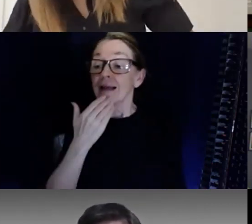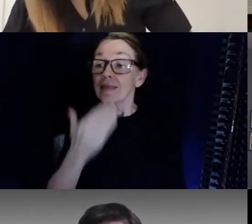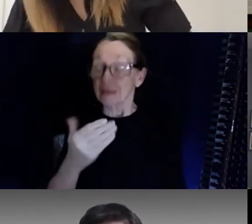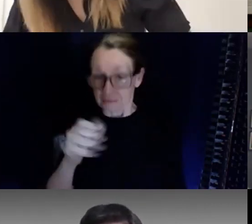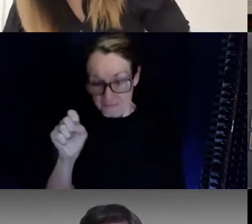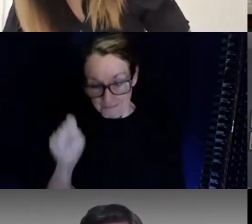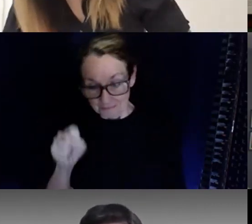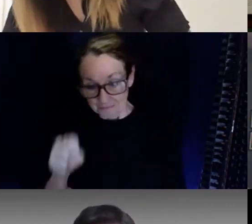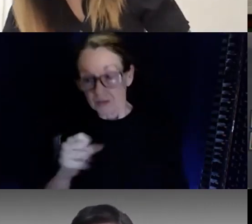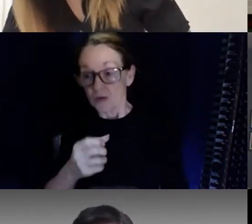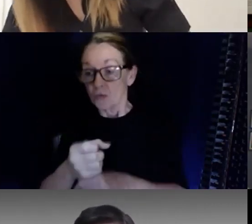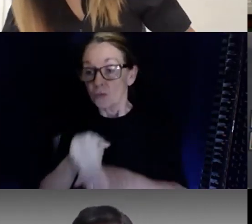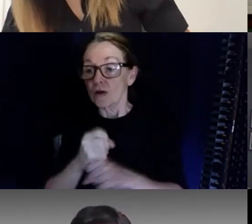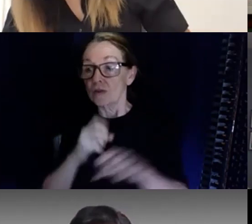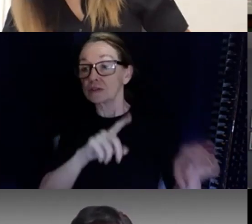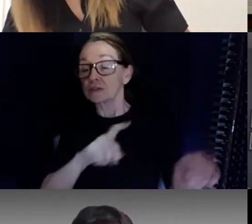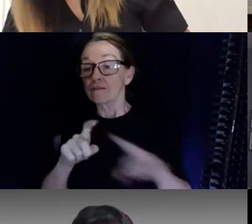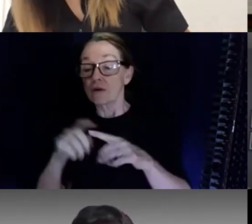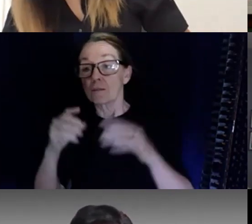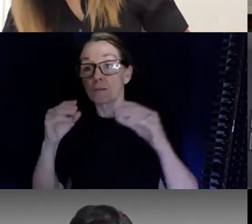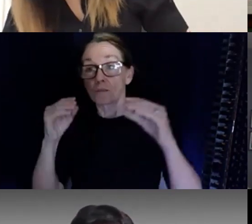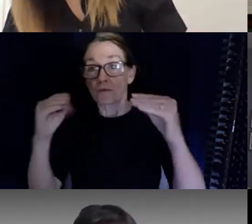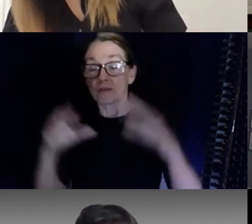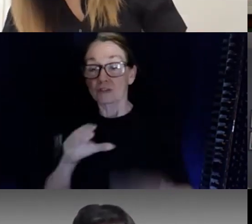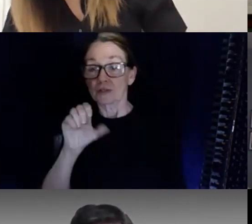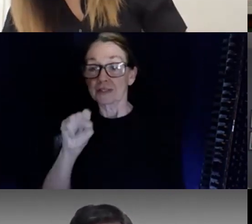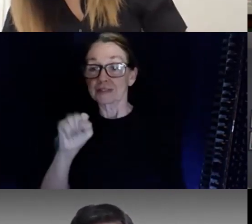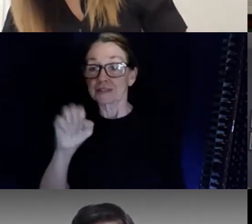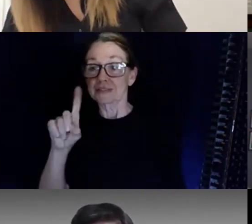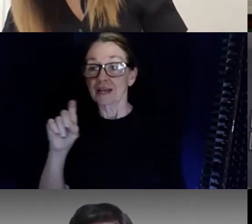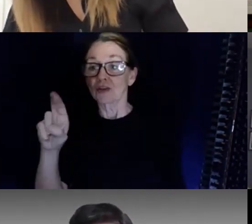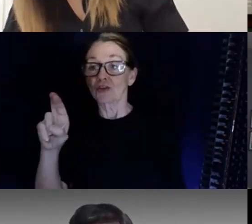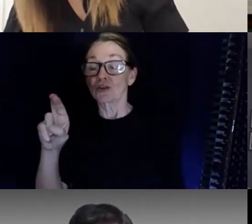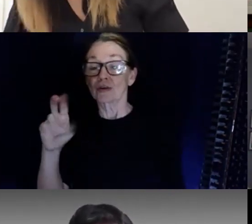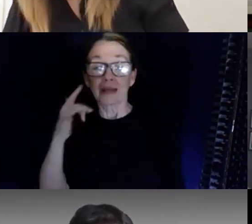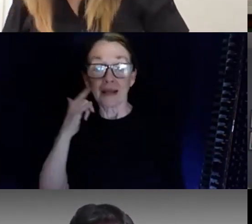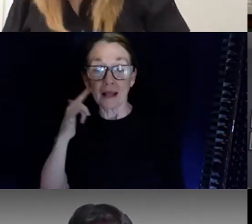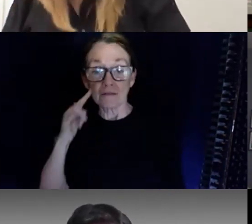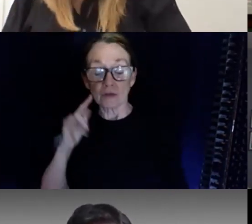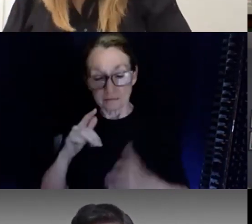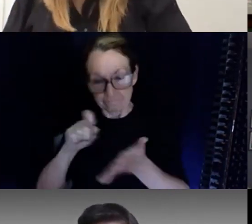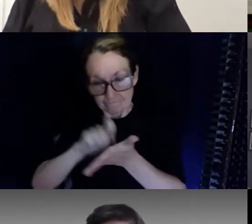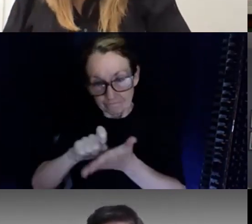ALEX?